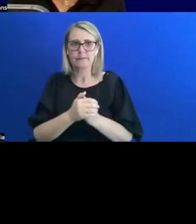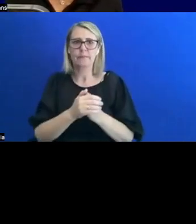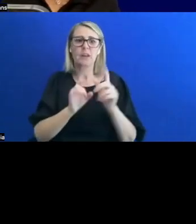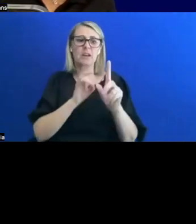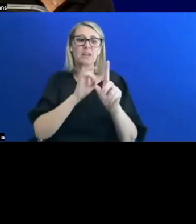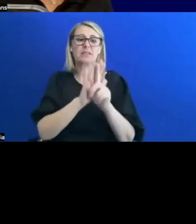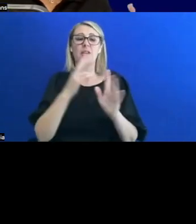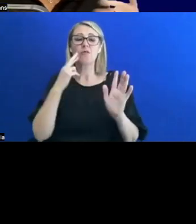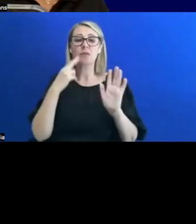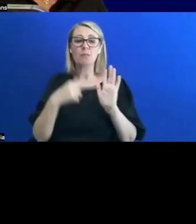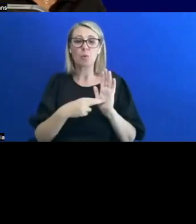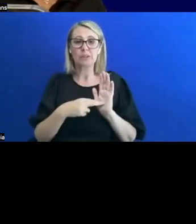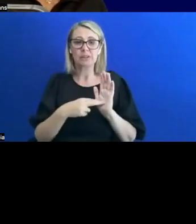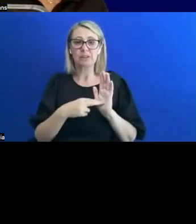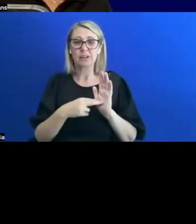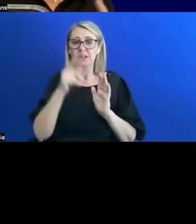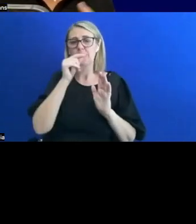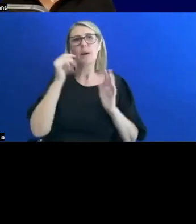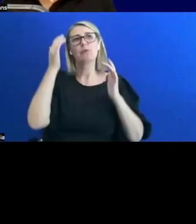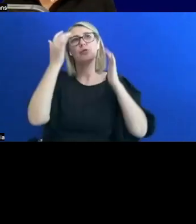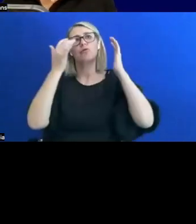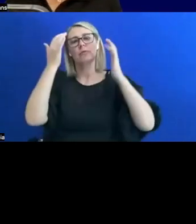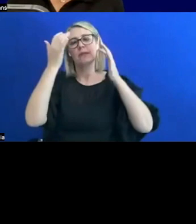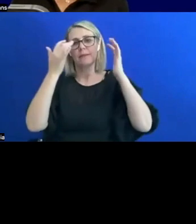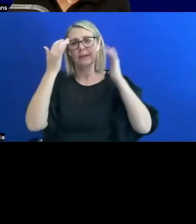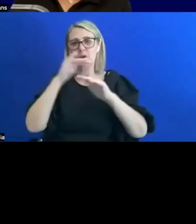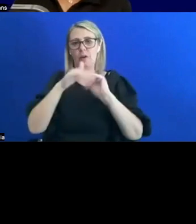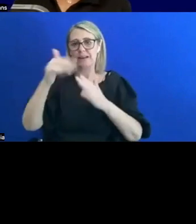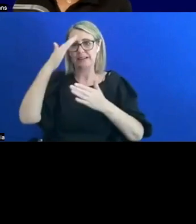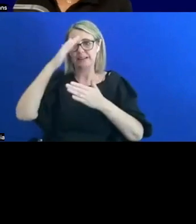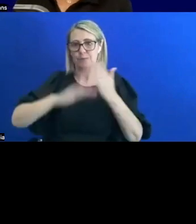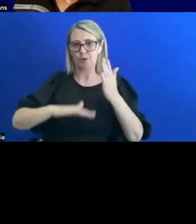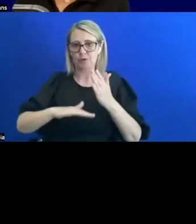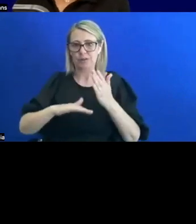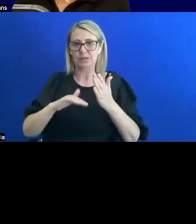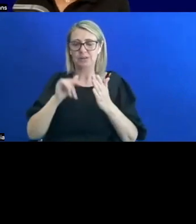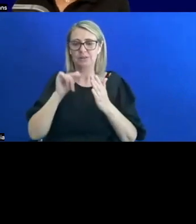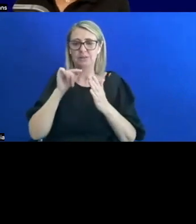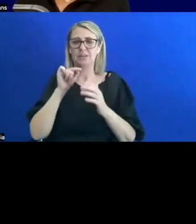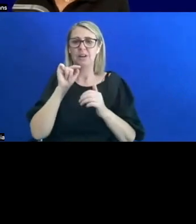so the ability to reflect on the experiences of the interoceptive state and make judgments about